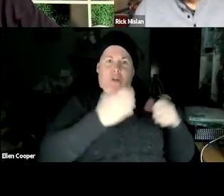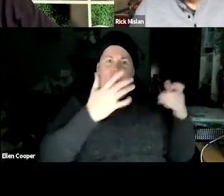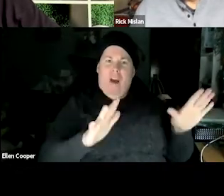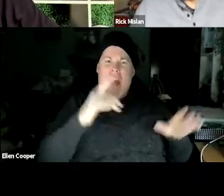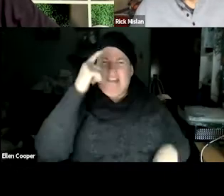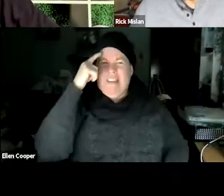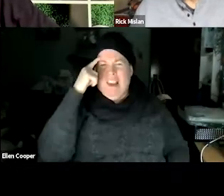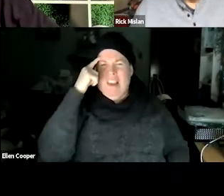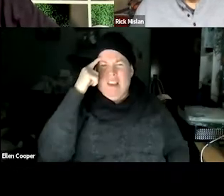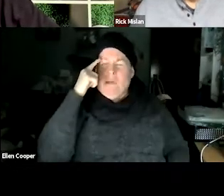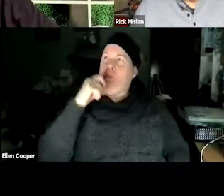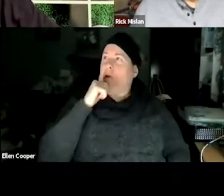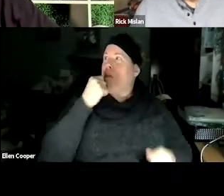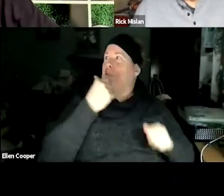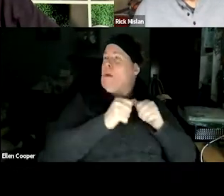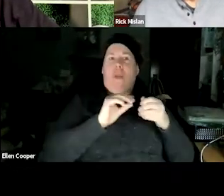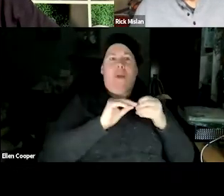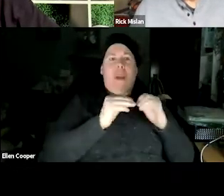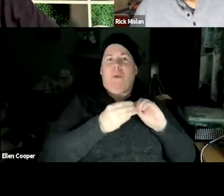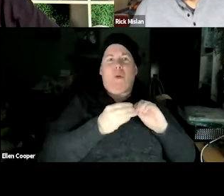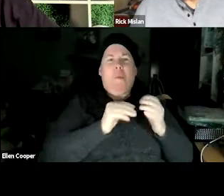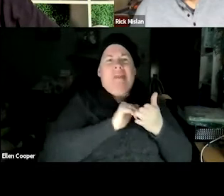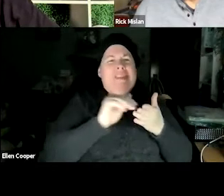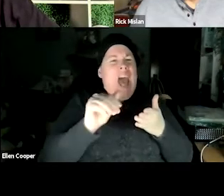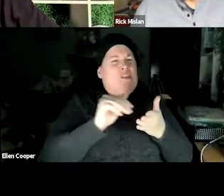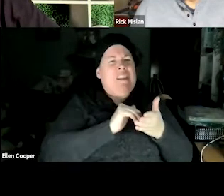CalebBarlow: Can remember what the numbers were we had thousands and thousands of people through this